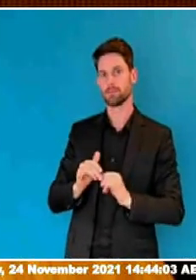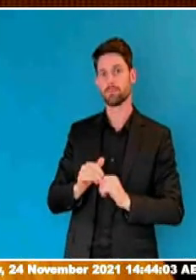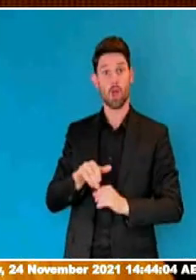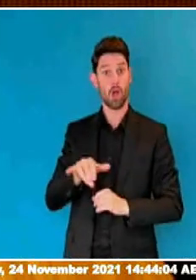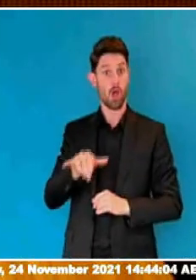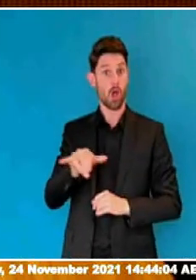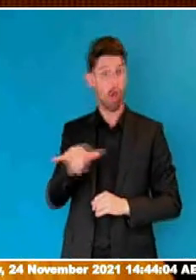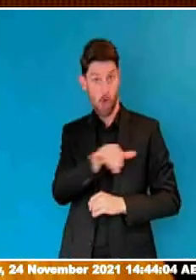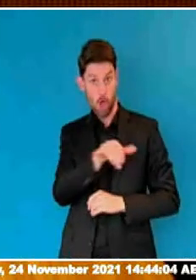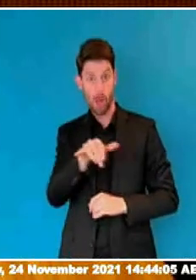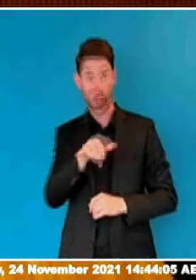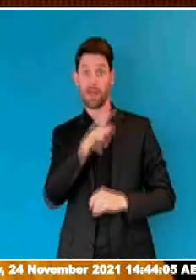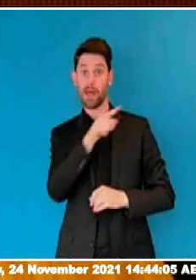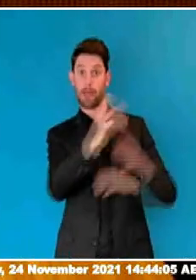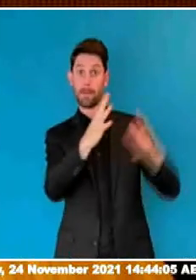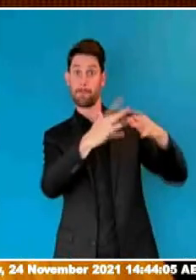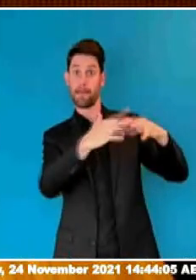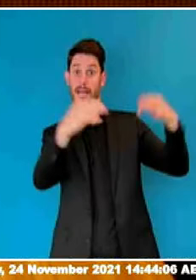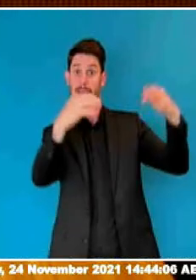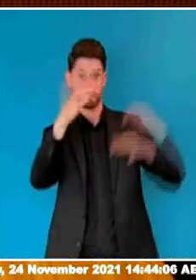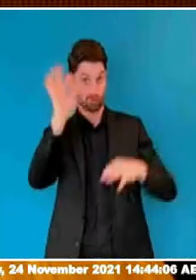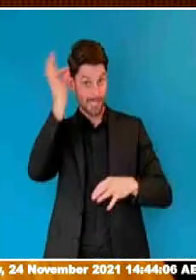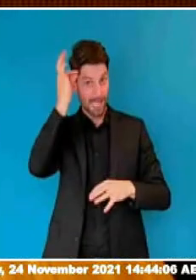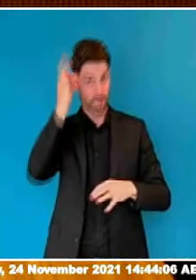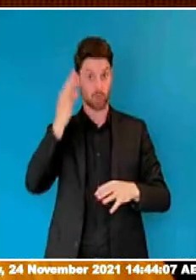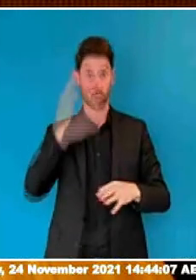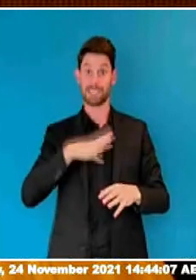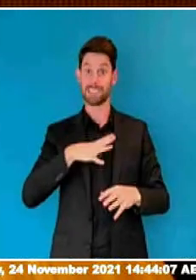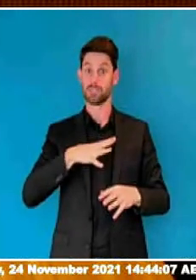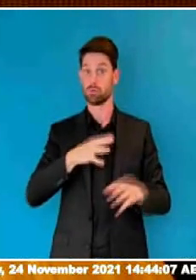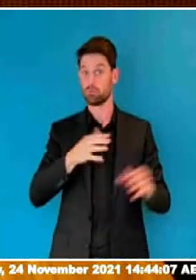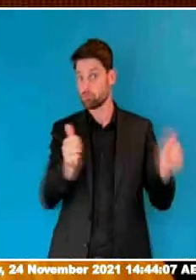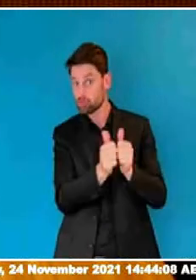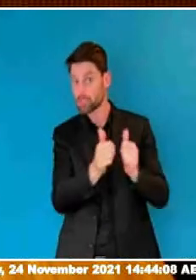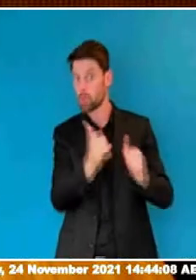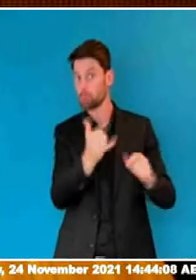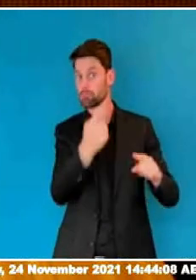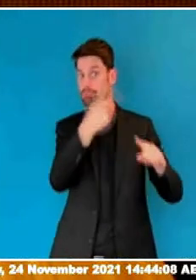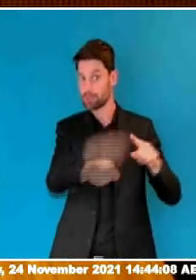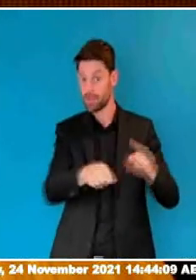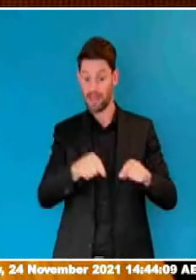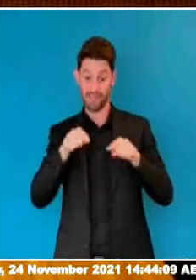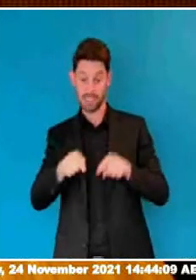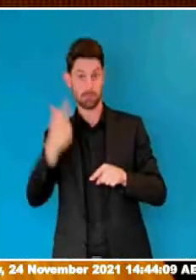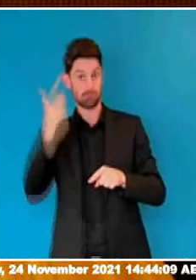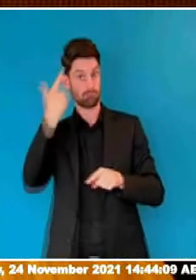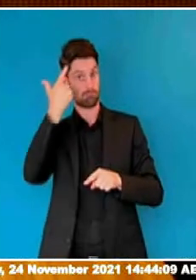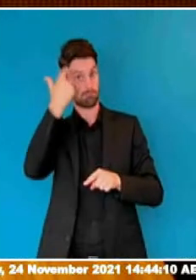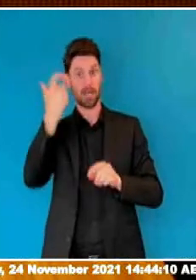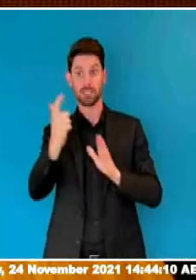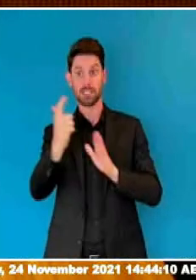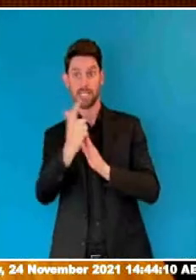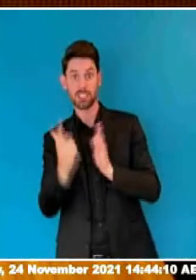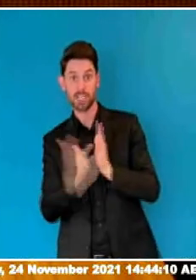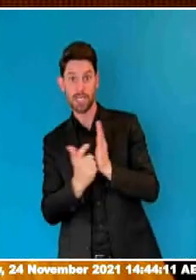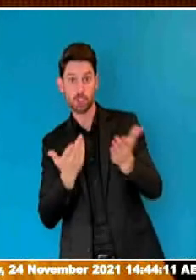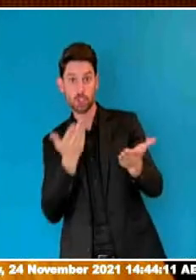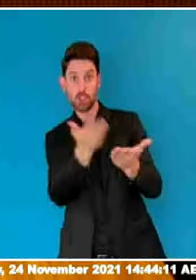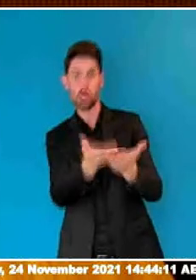by Parliamentary Council as to whether the proposed legislation or regulation complies